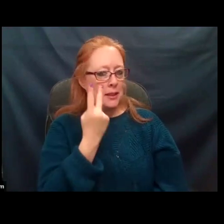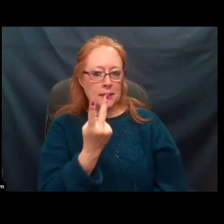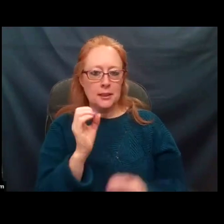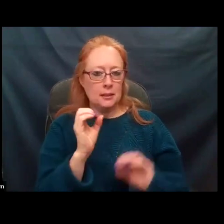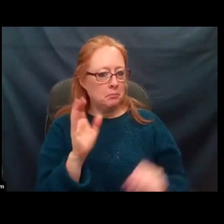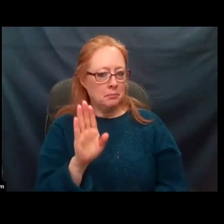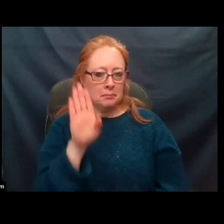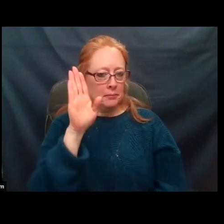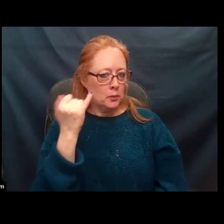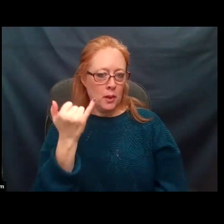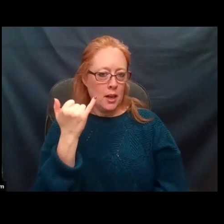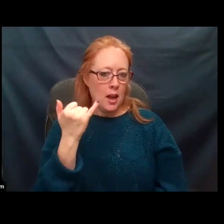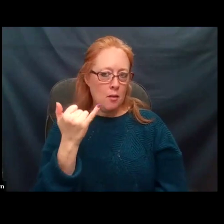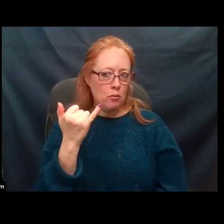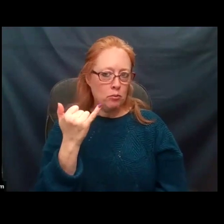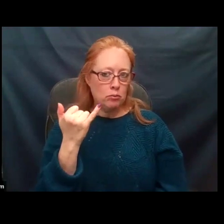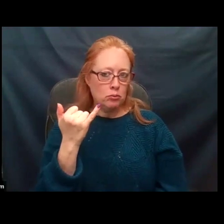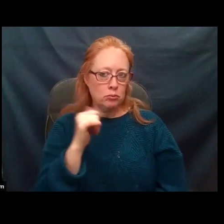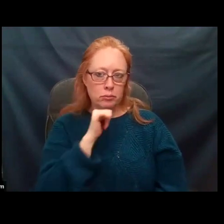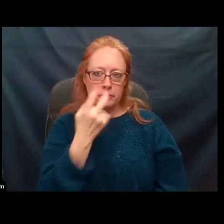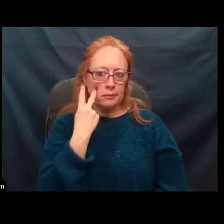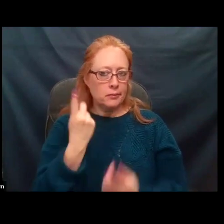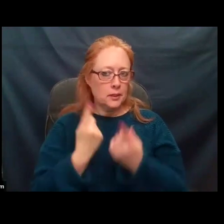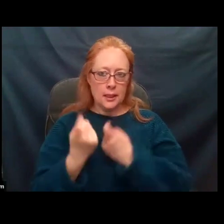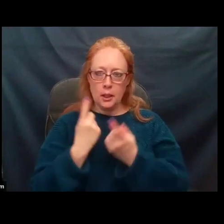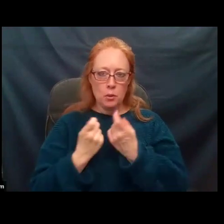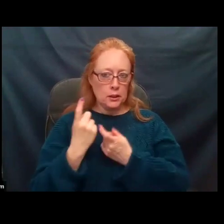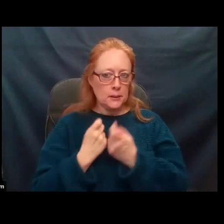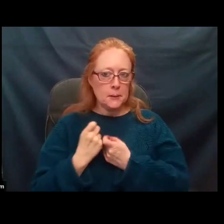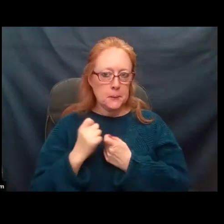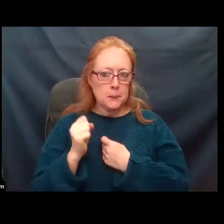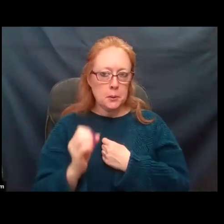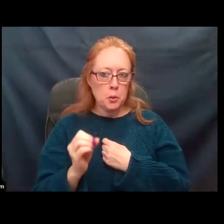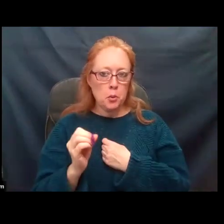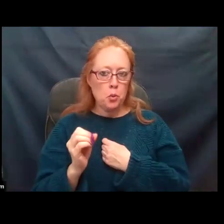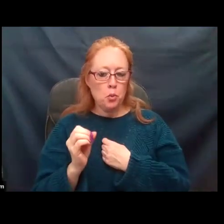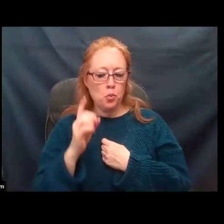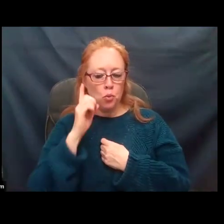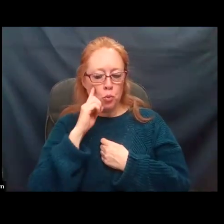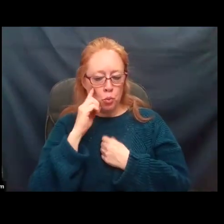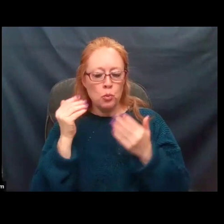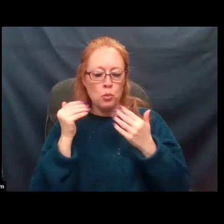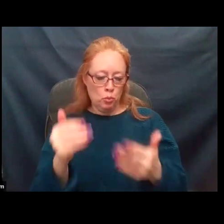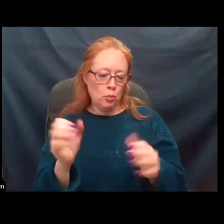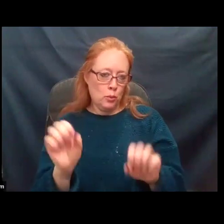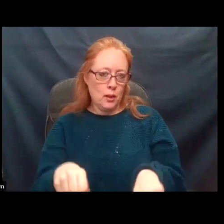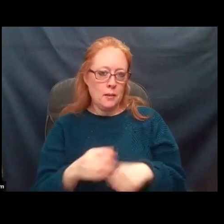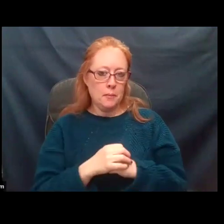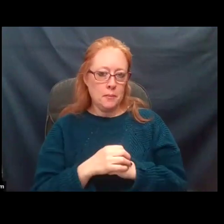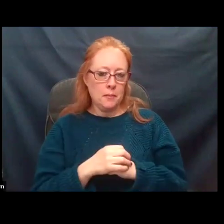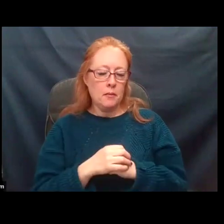It's all good. Well I'm not seeing any hands at this time or questions in the Q&A.